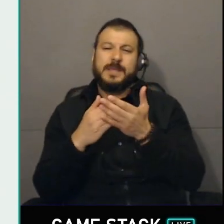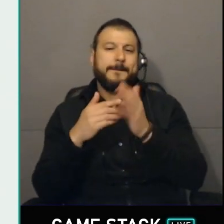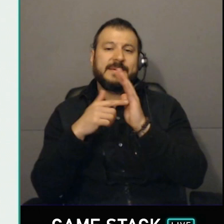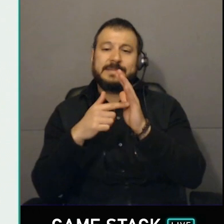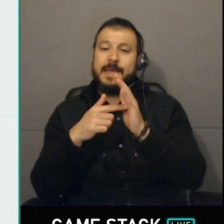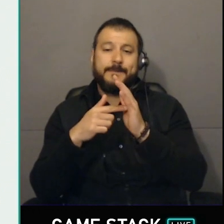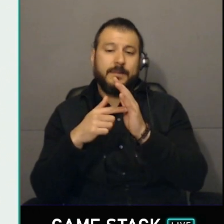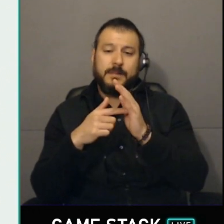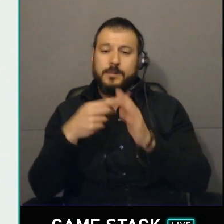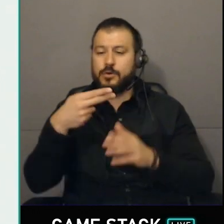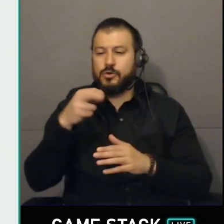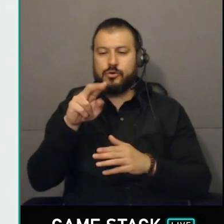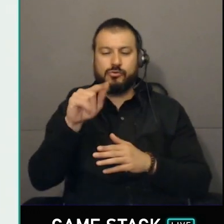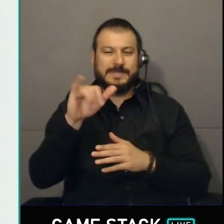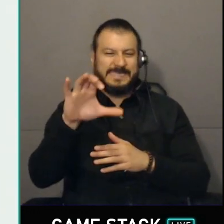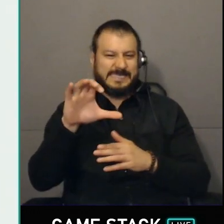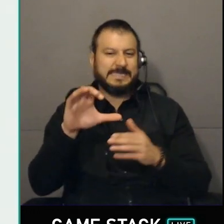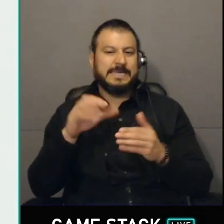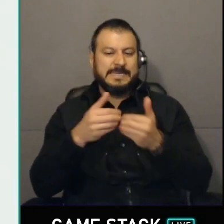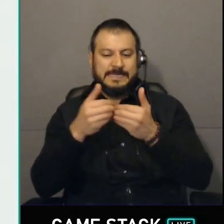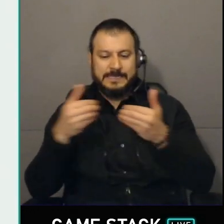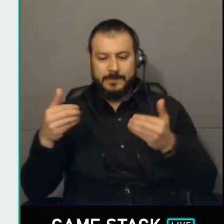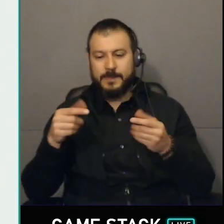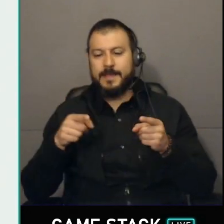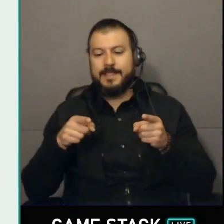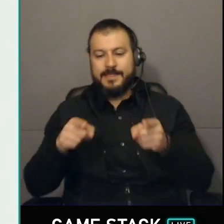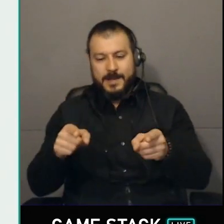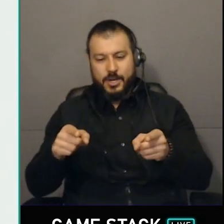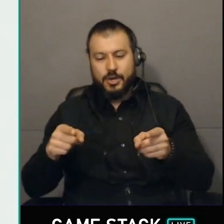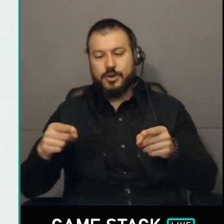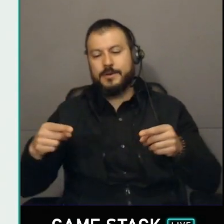they’re separate linear and angular values for our thresholds because